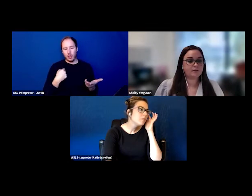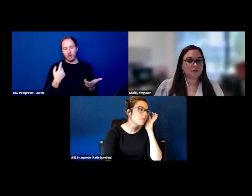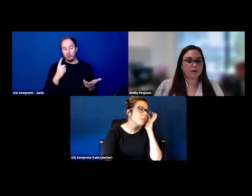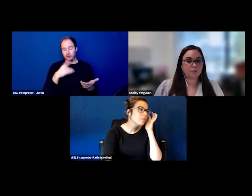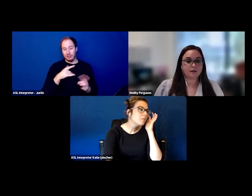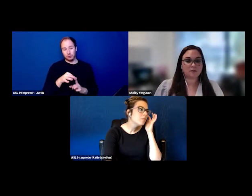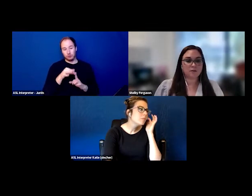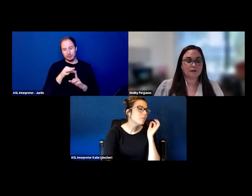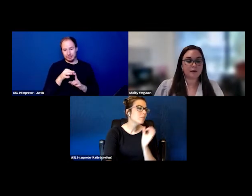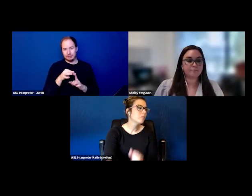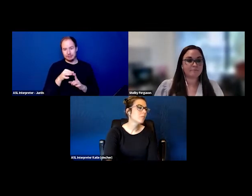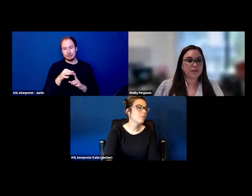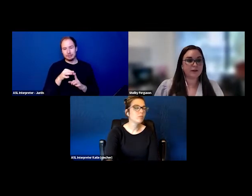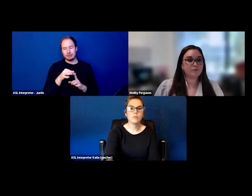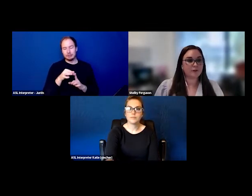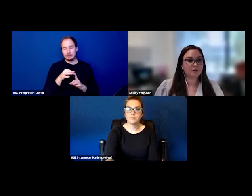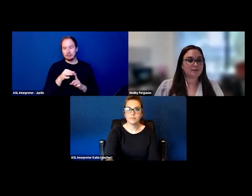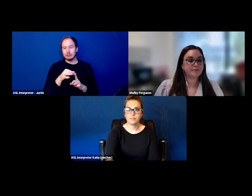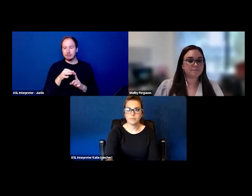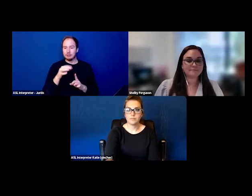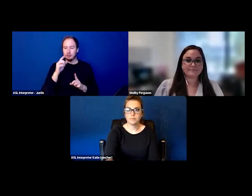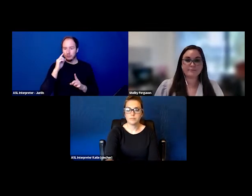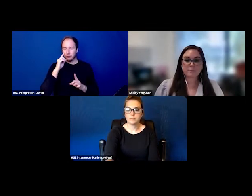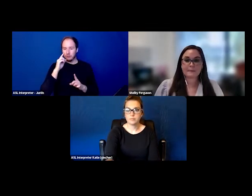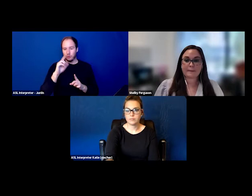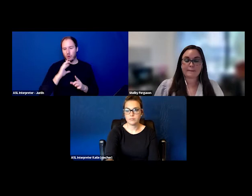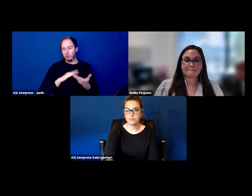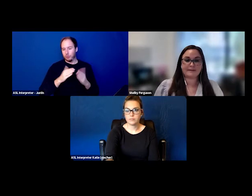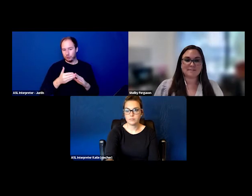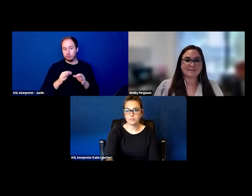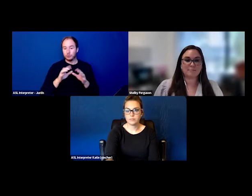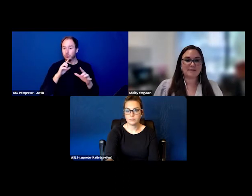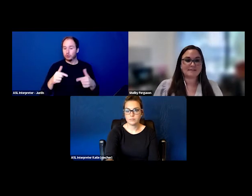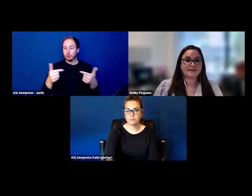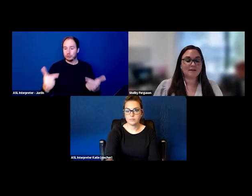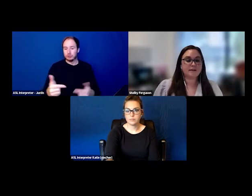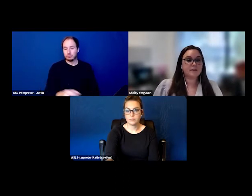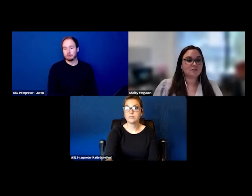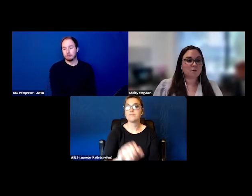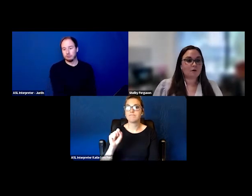and coming in other communities. Next slide, please.